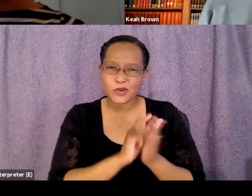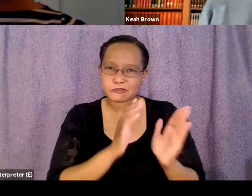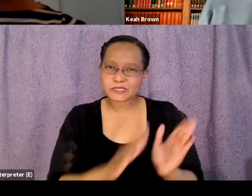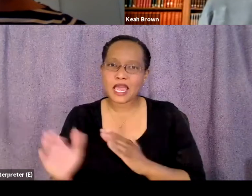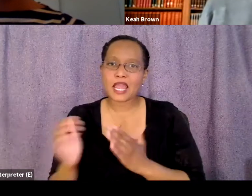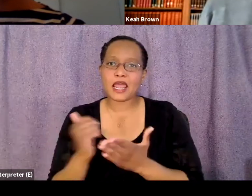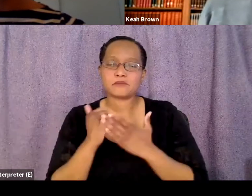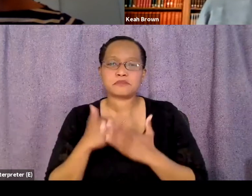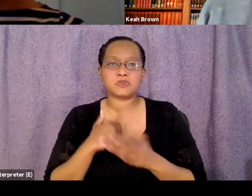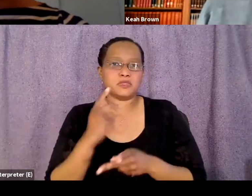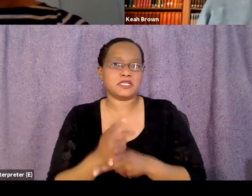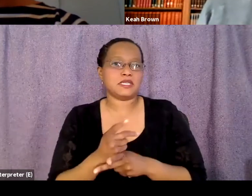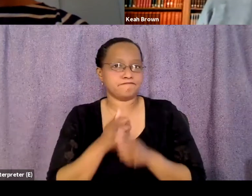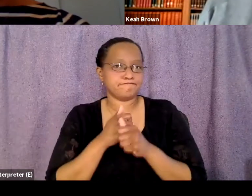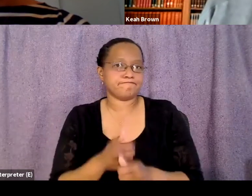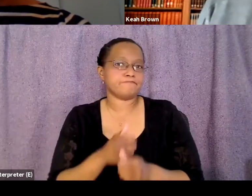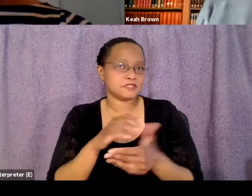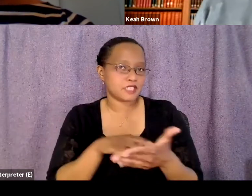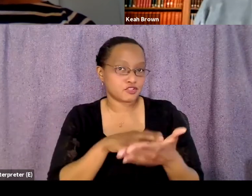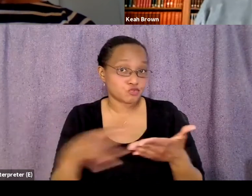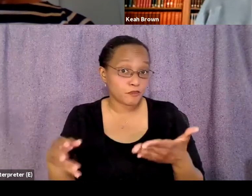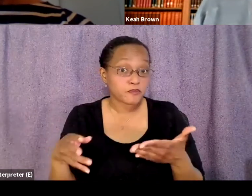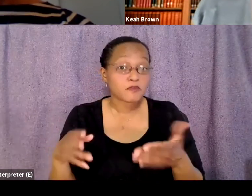in and also, I think what happened, for me, is when people don't.